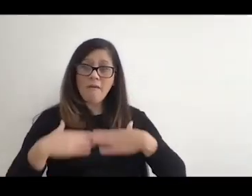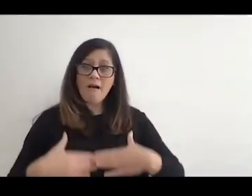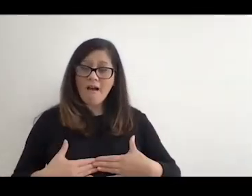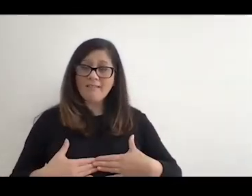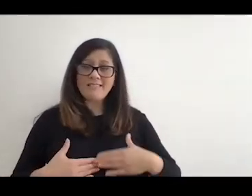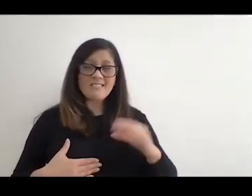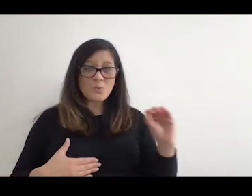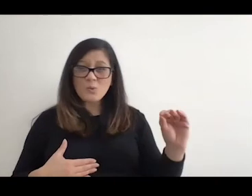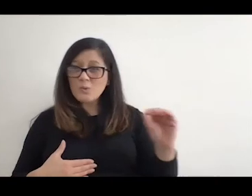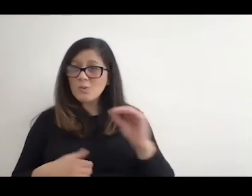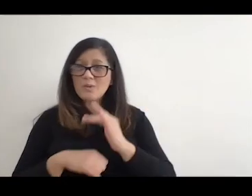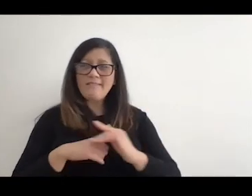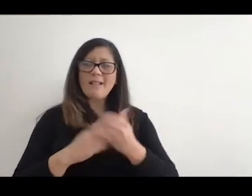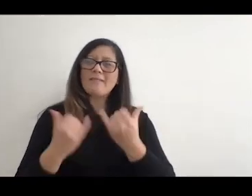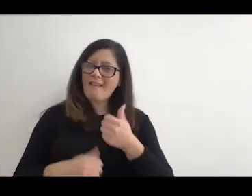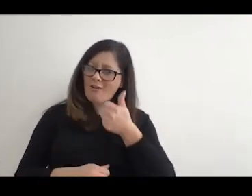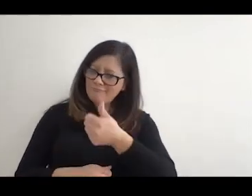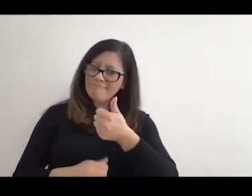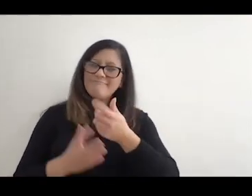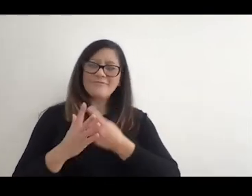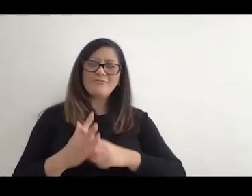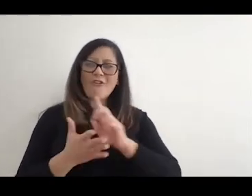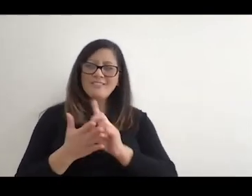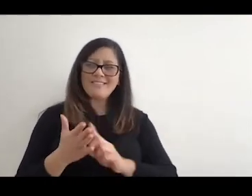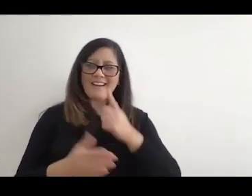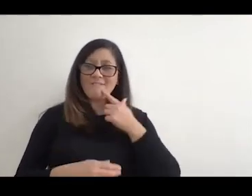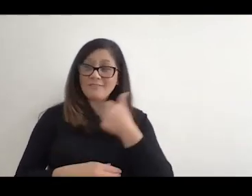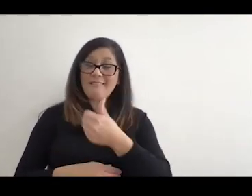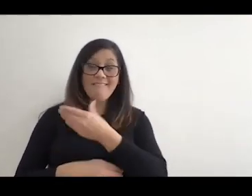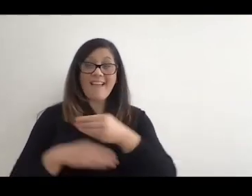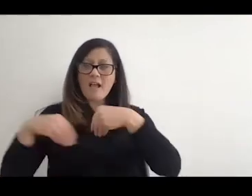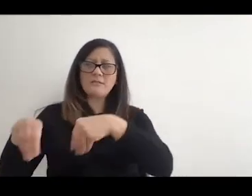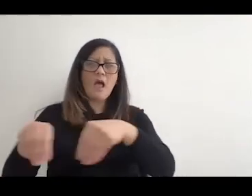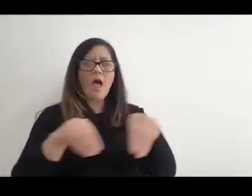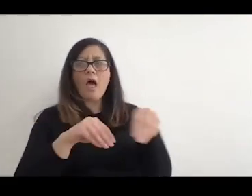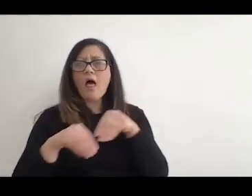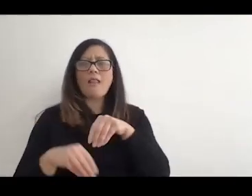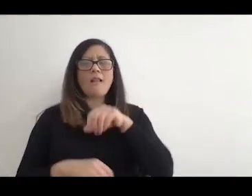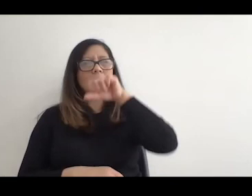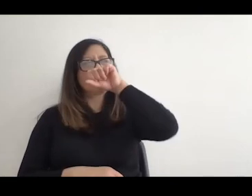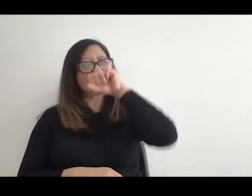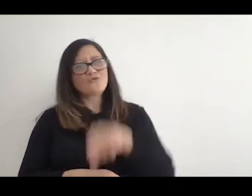She's now started designing for herself, so and selling it. So I just I love how.